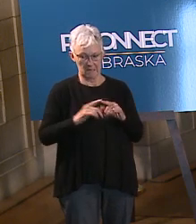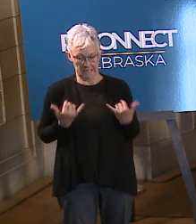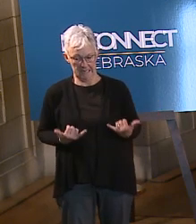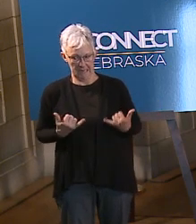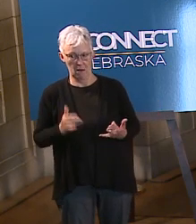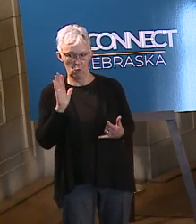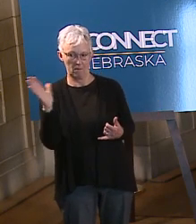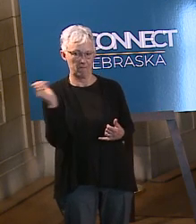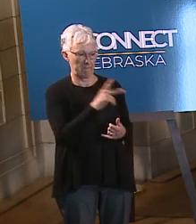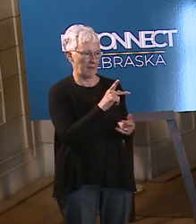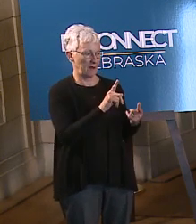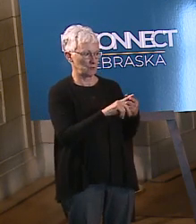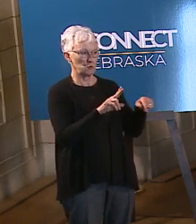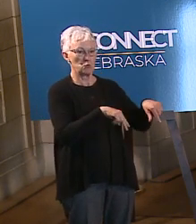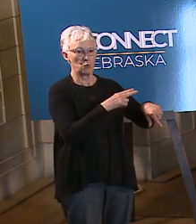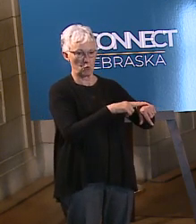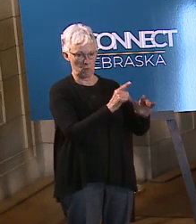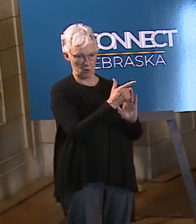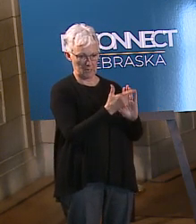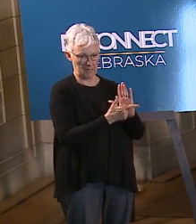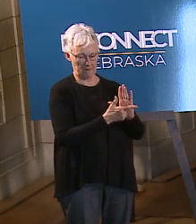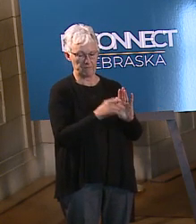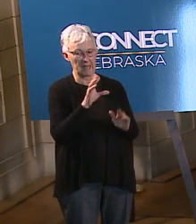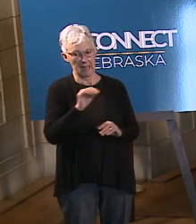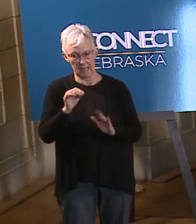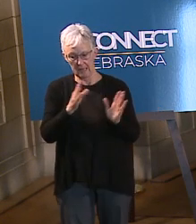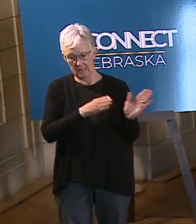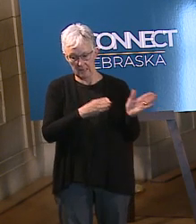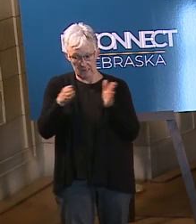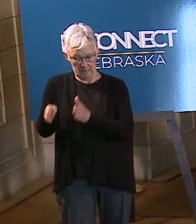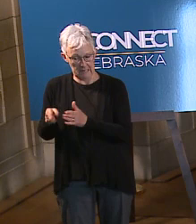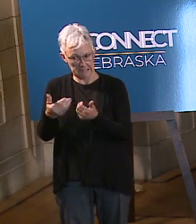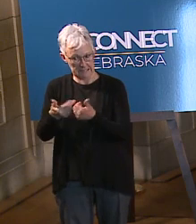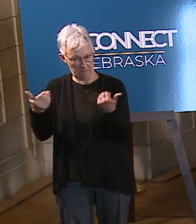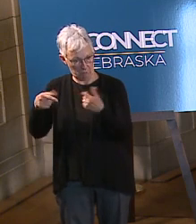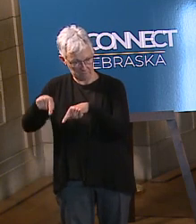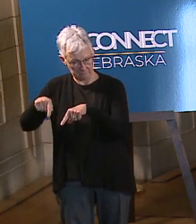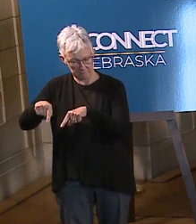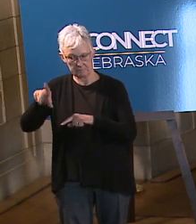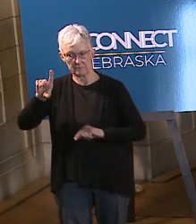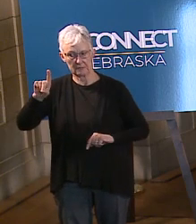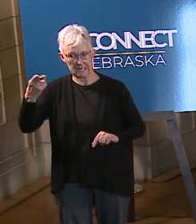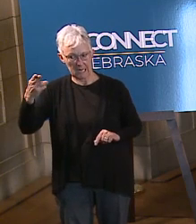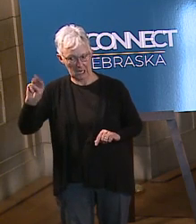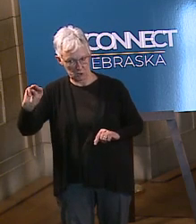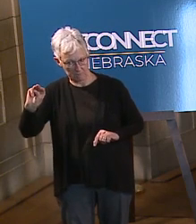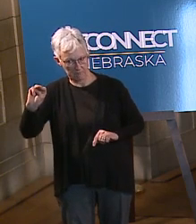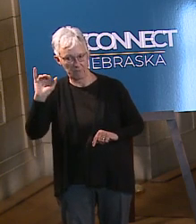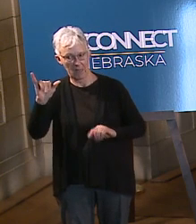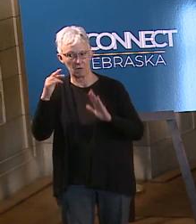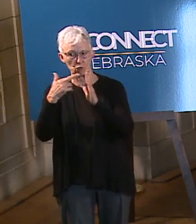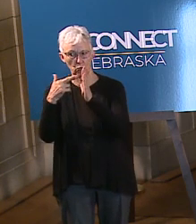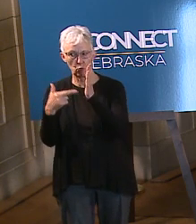THROUGH THE PANDEMIC. SO THOSE WILL -- THOSE REGULATIONS OR STATUTES WILL COME BACK INTO EFFECT ON